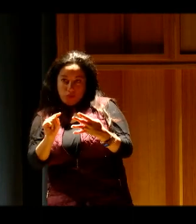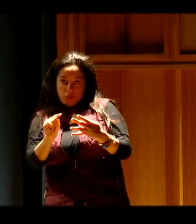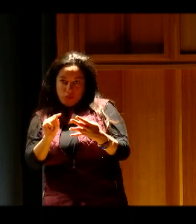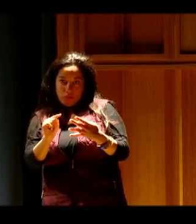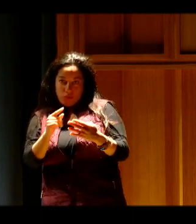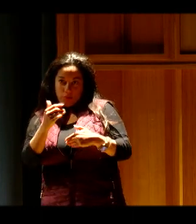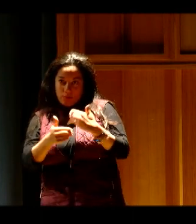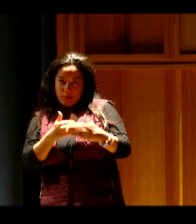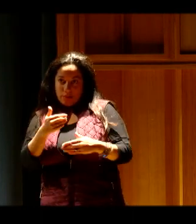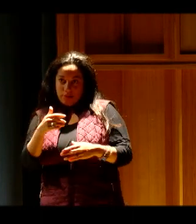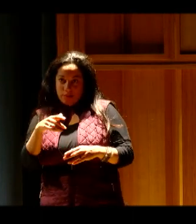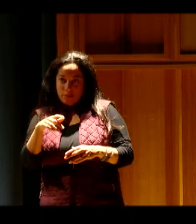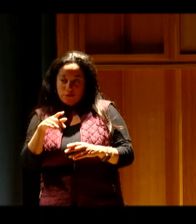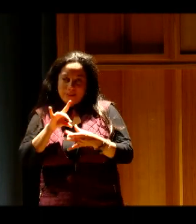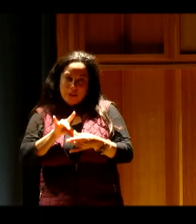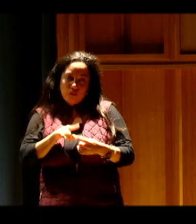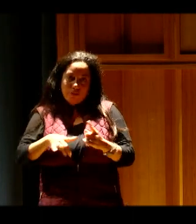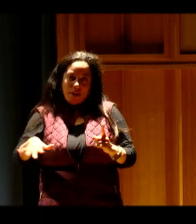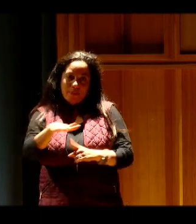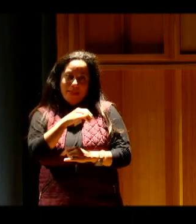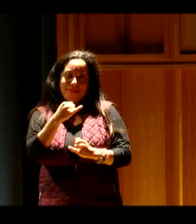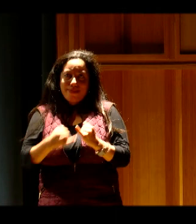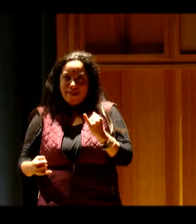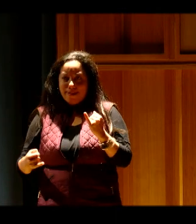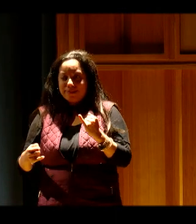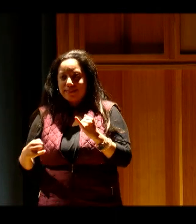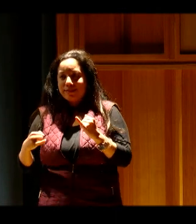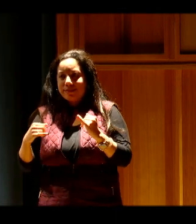I might just lastly mention the topic of equity.